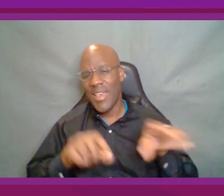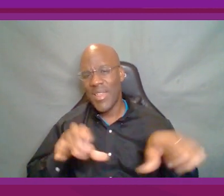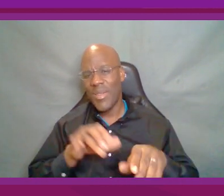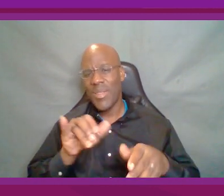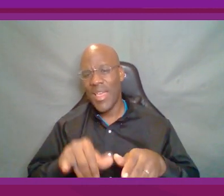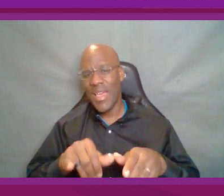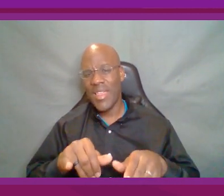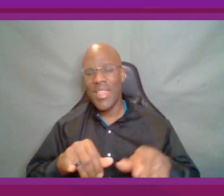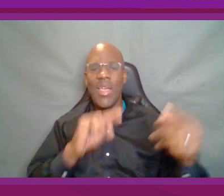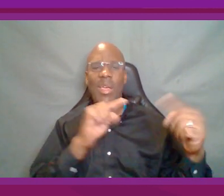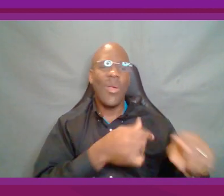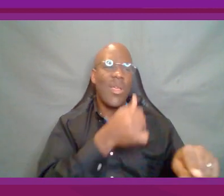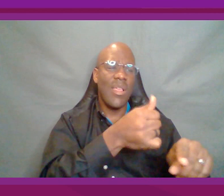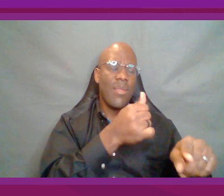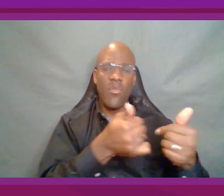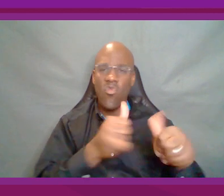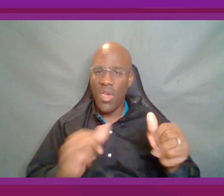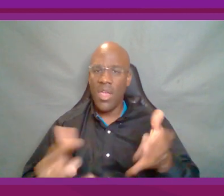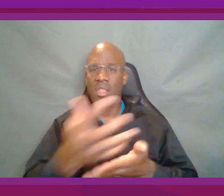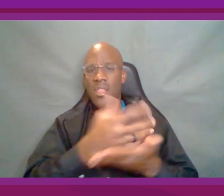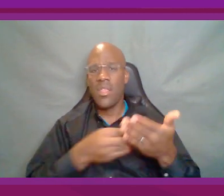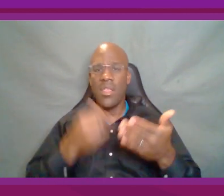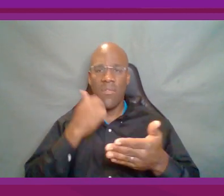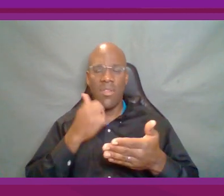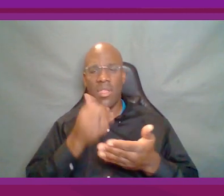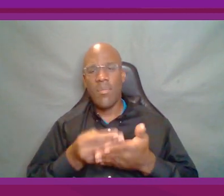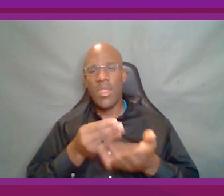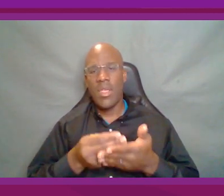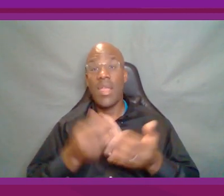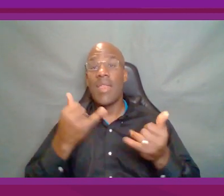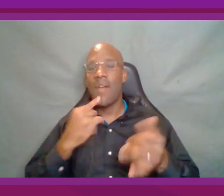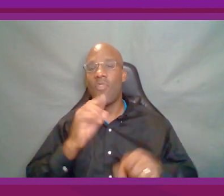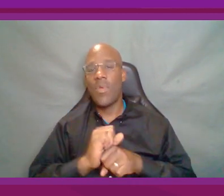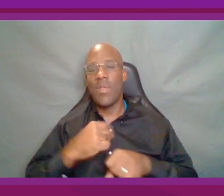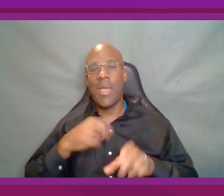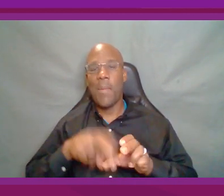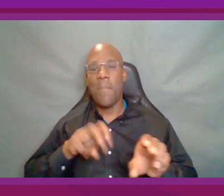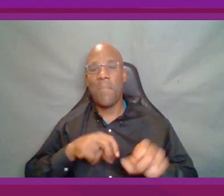make them hurt themselves to even try to make a daily living. So I'm going to stop there for real I'm done.